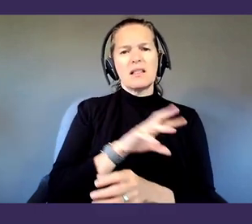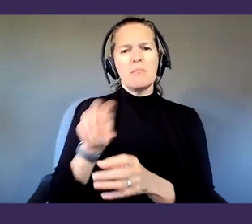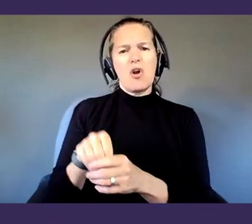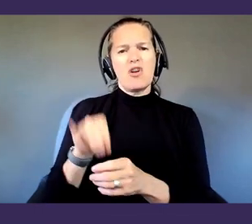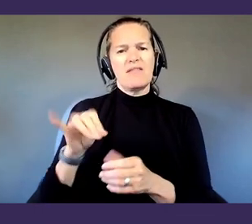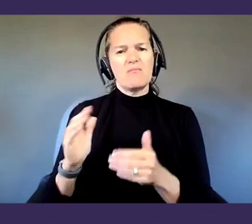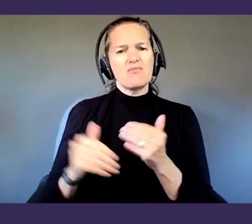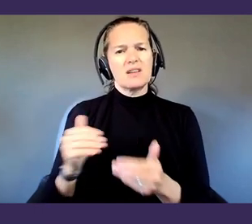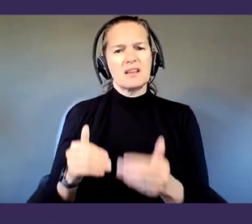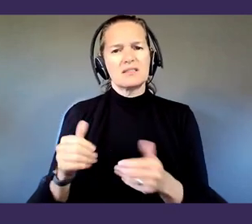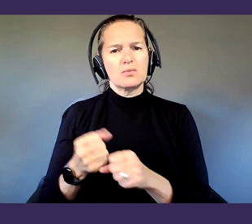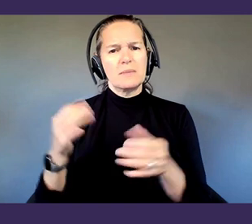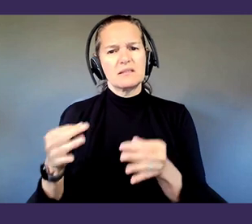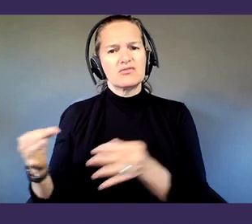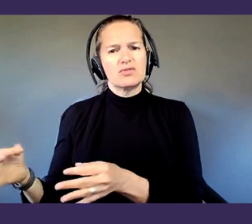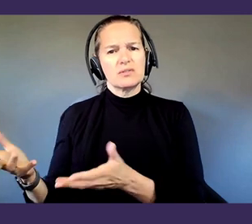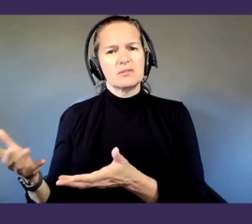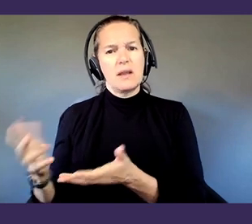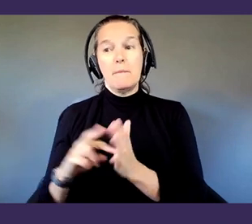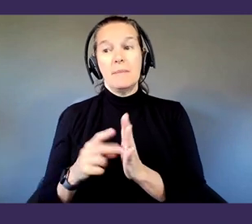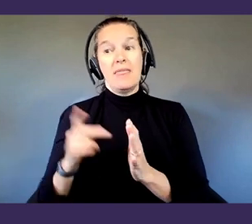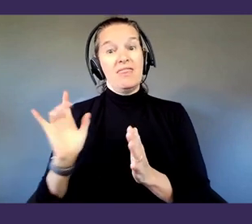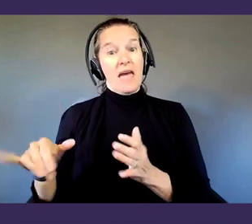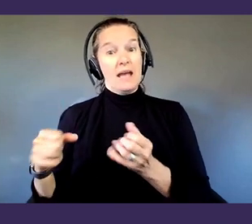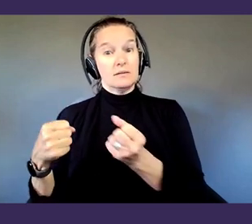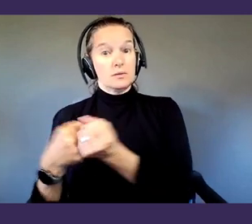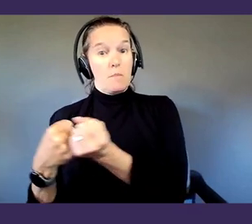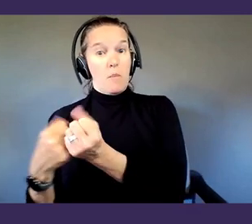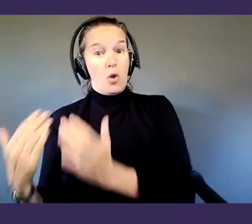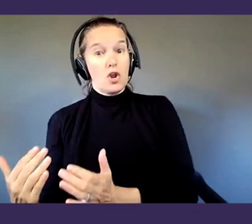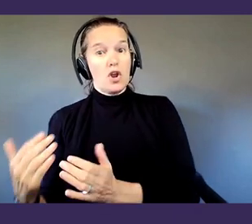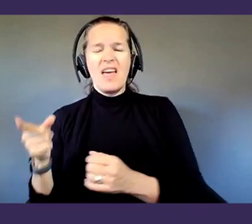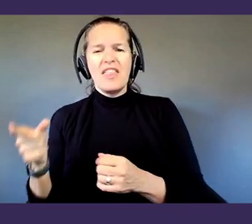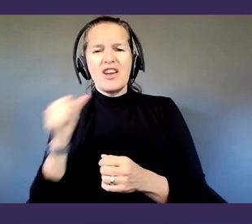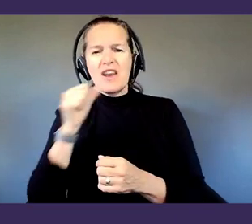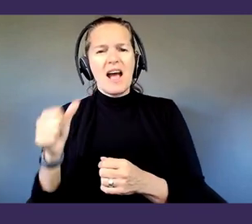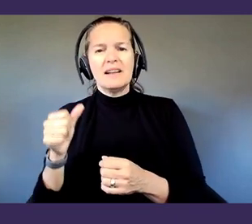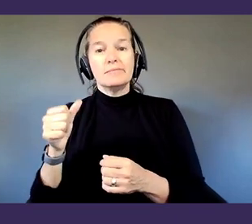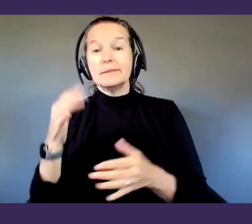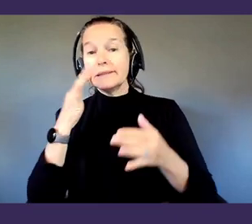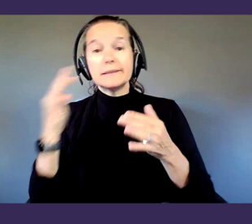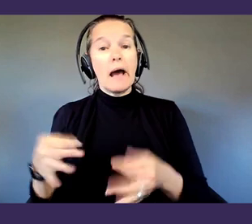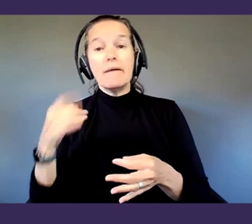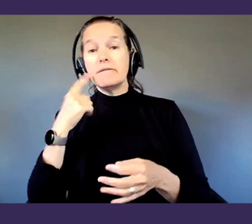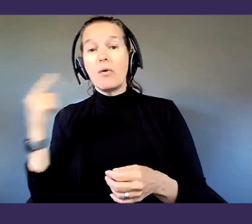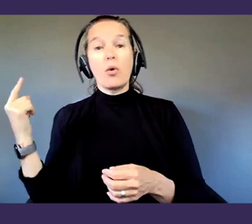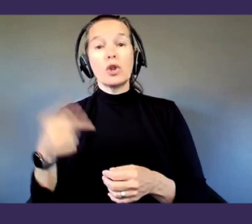So that person, your supporter, is not making decisions for you, they're just helping you make those decisions.